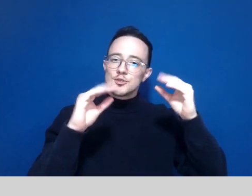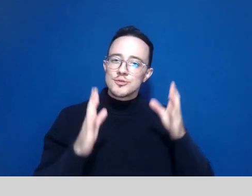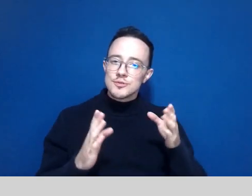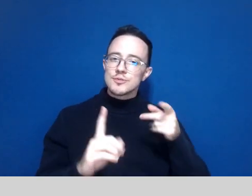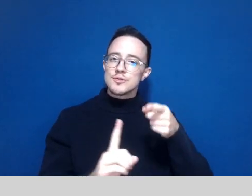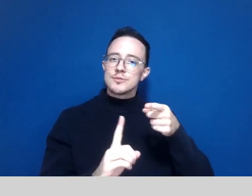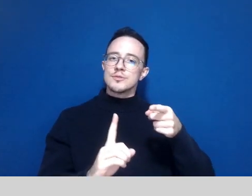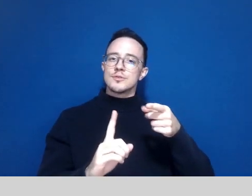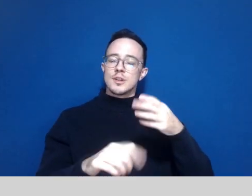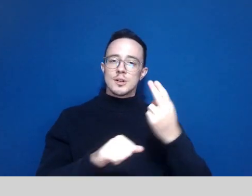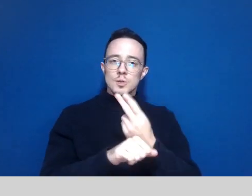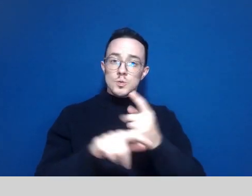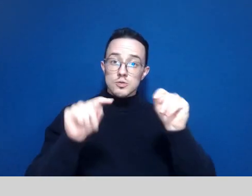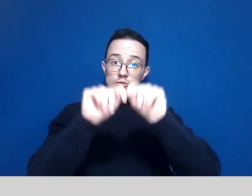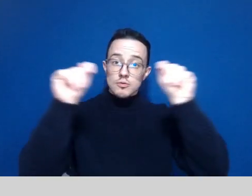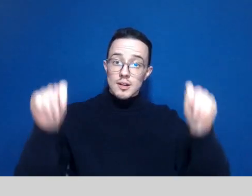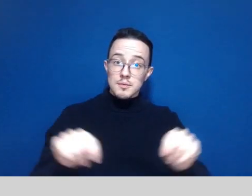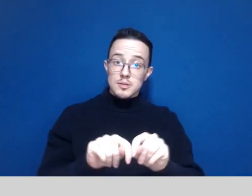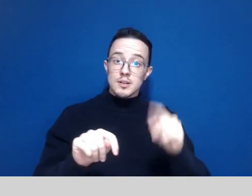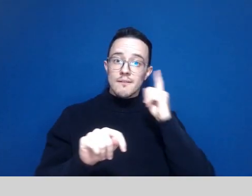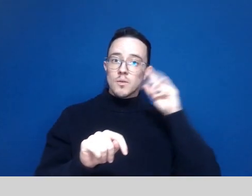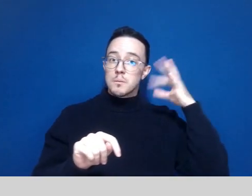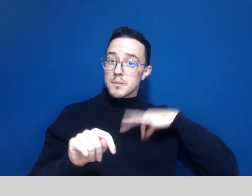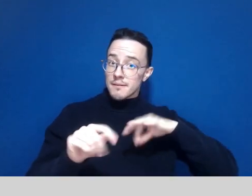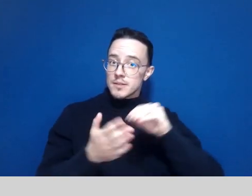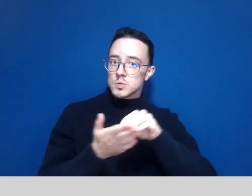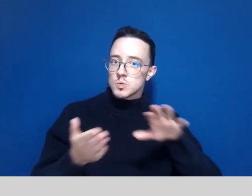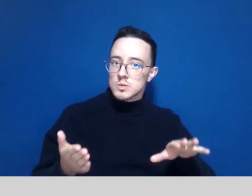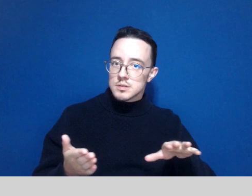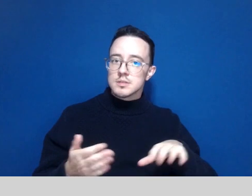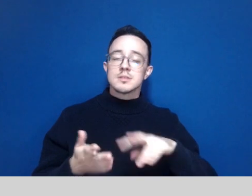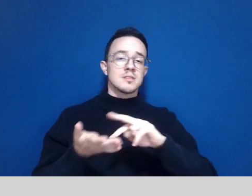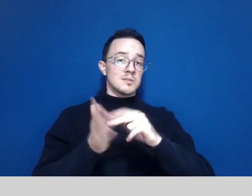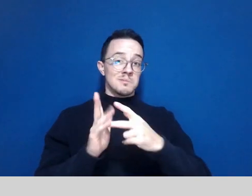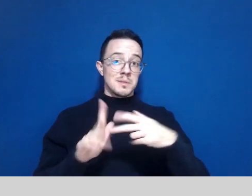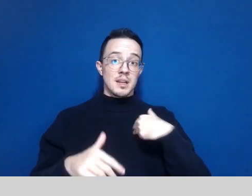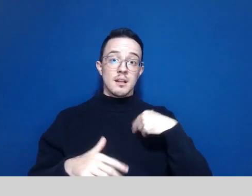how they help their students by not only giving them video content